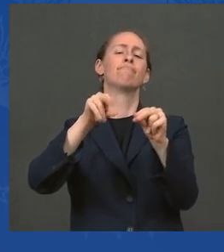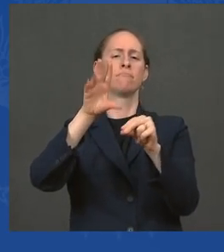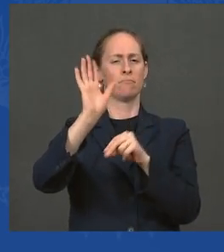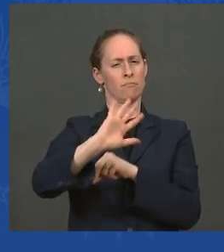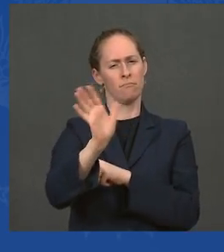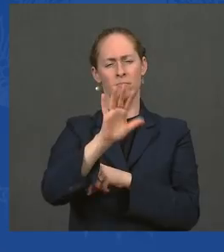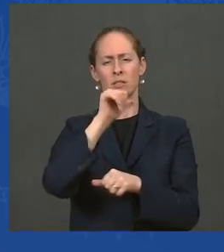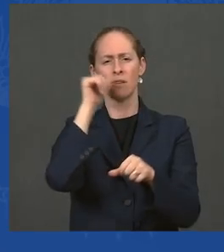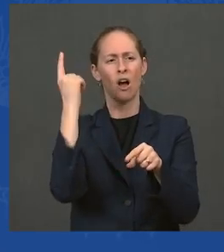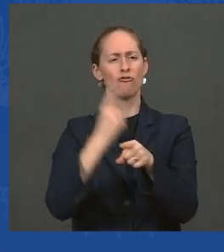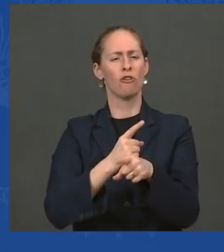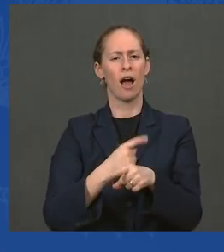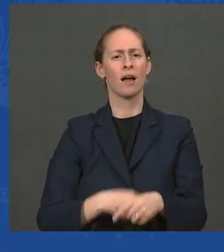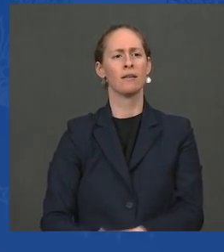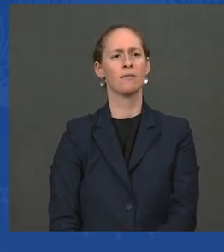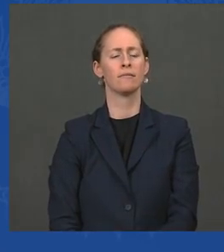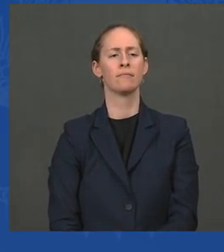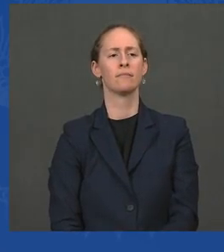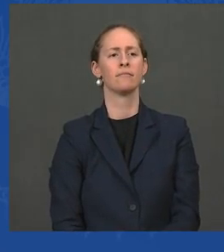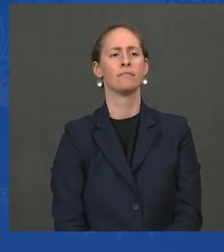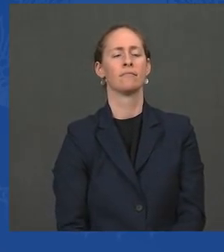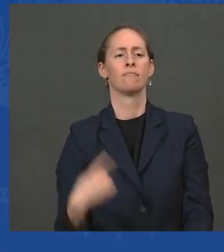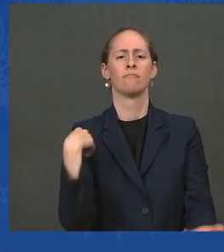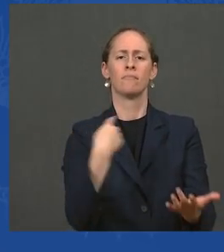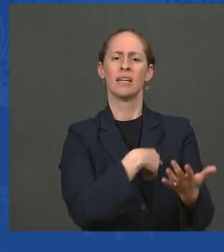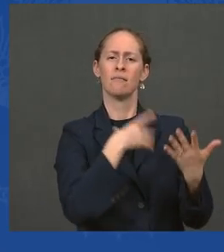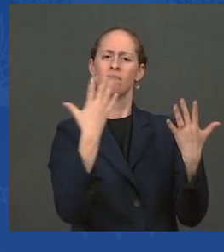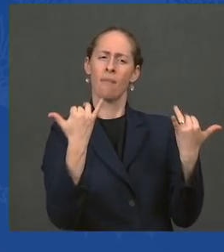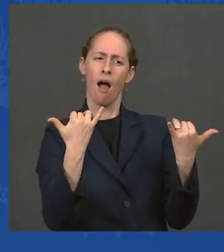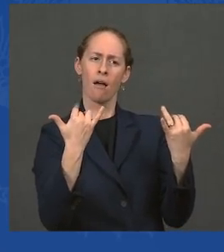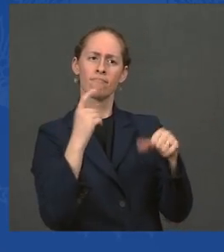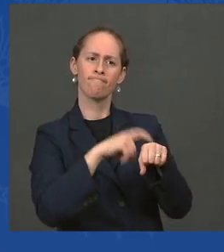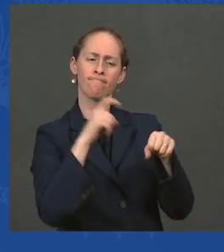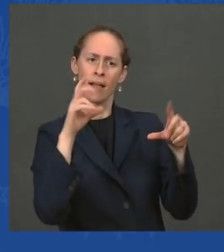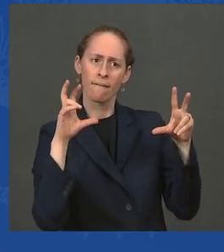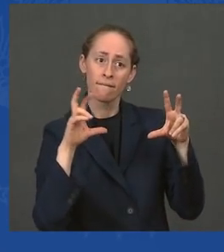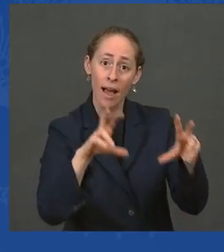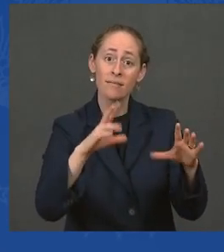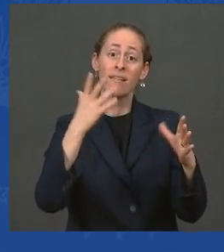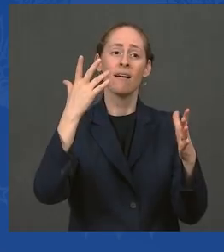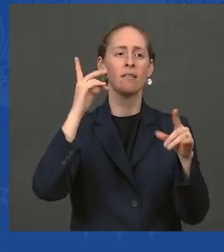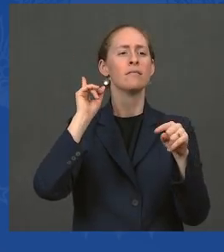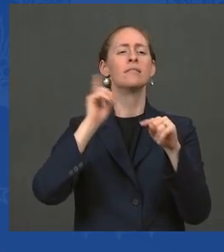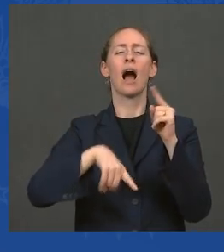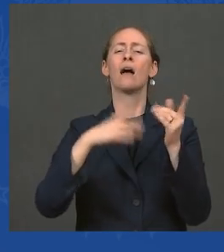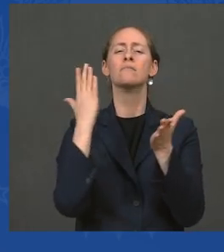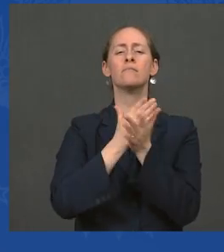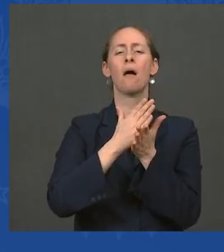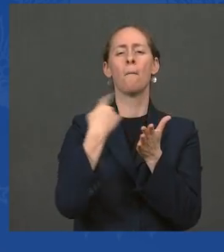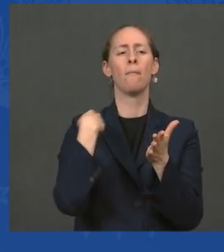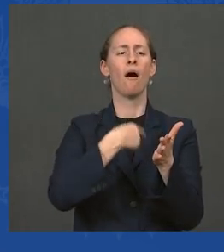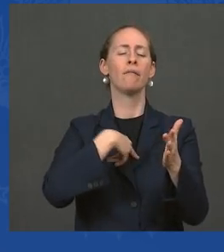Because here's what I know: If we make the investments, there's going to be no stopping America in the remainder of the 21st century. I've long said --